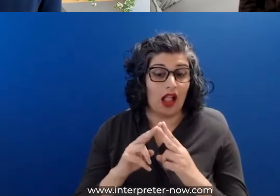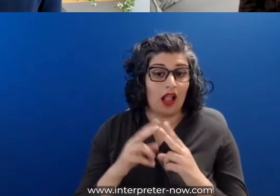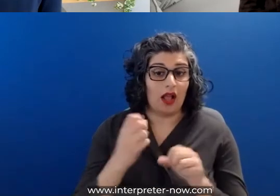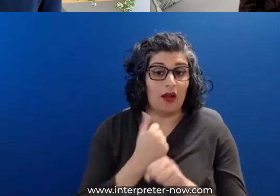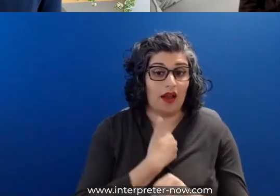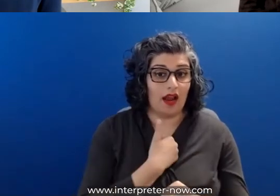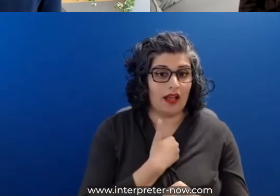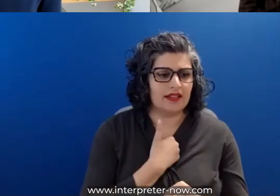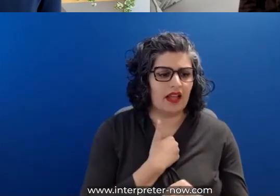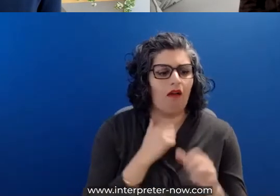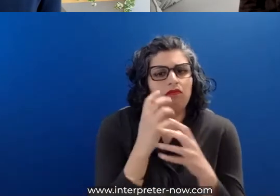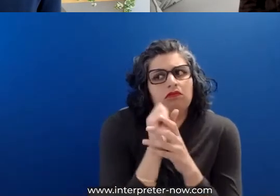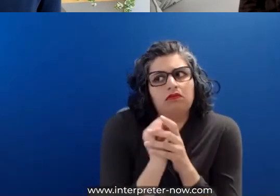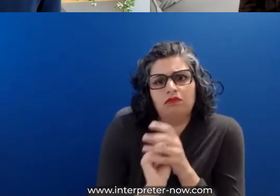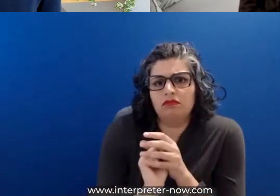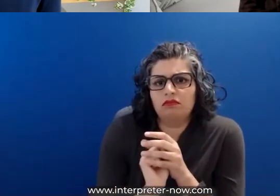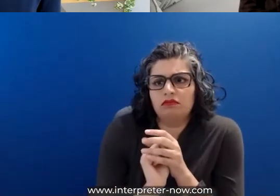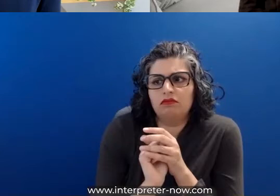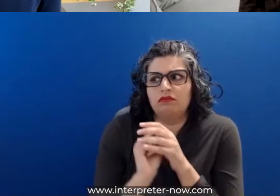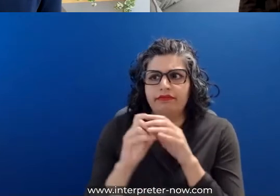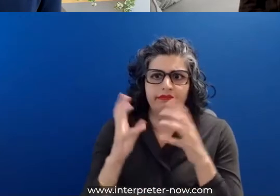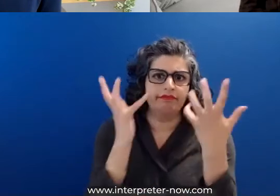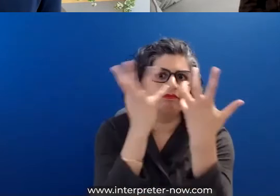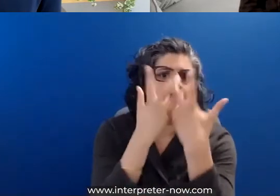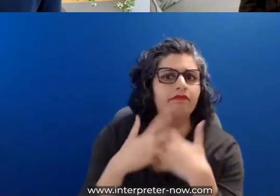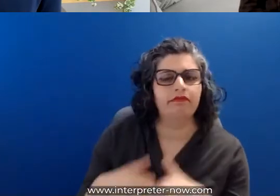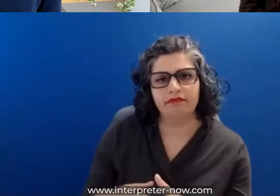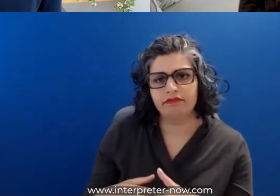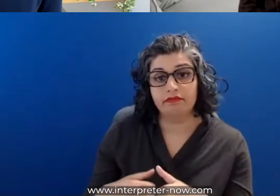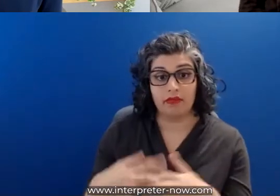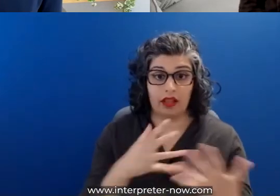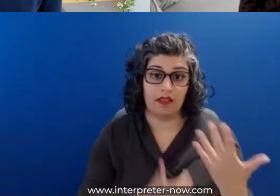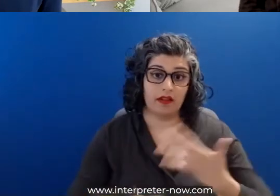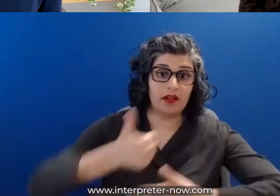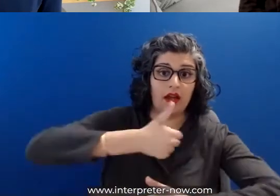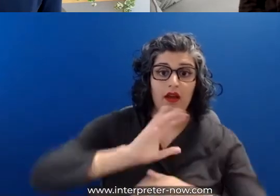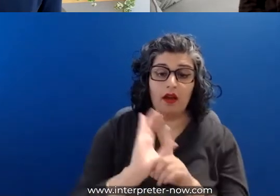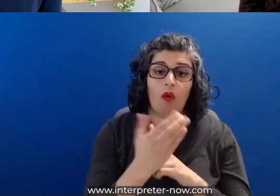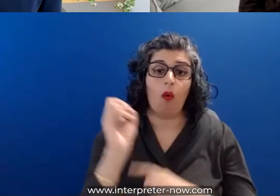small and trying to blend in and assimilate into dominant cultures, or that I was to be